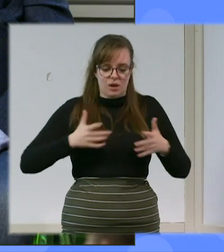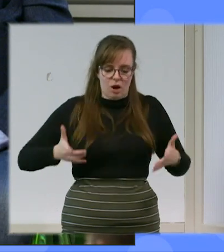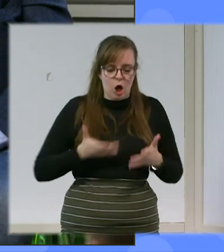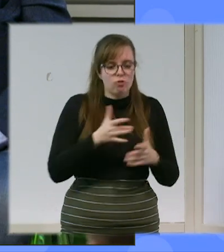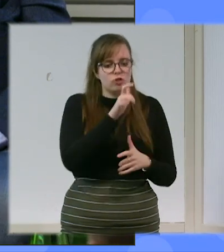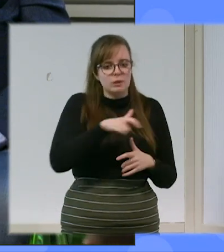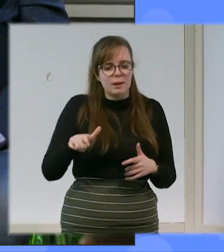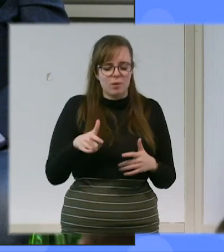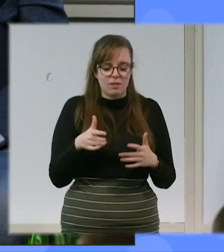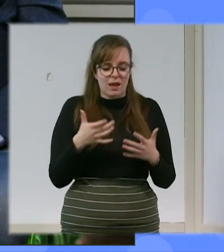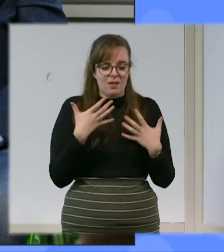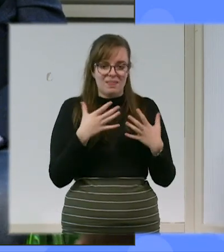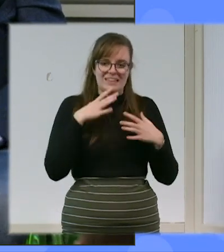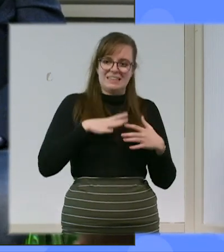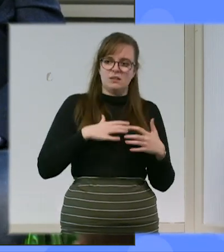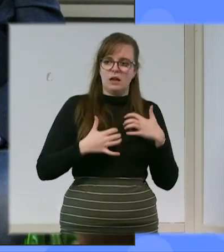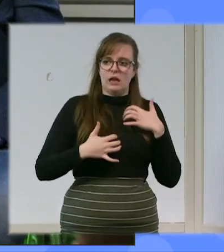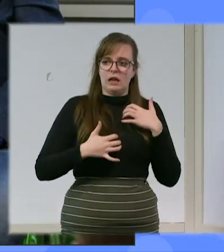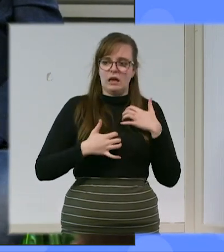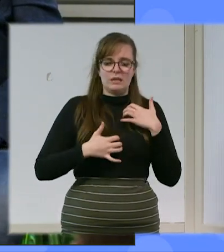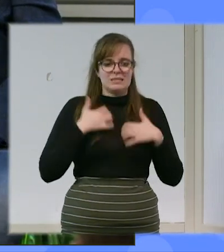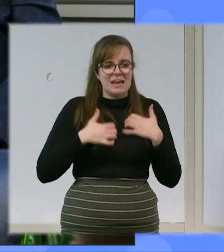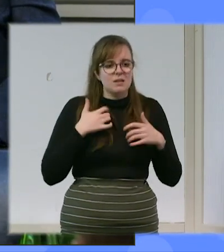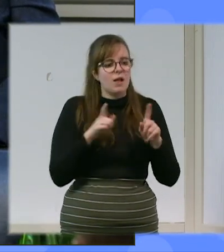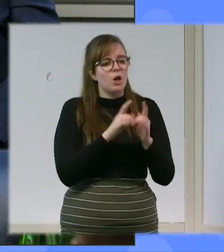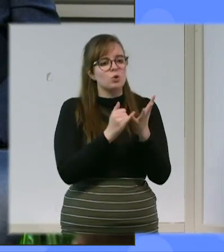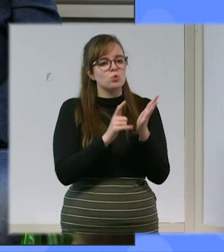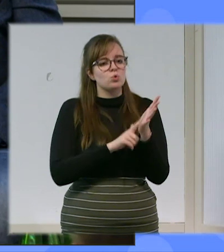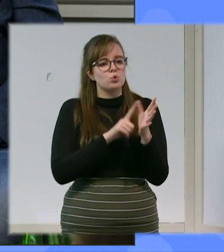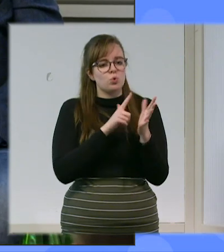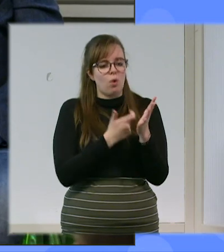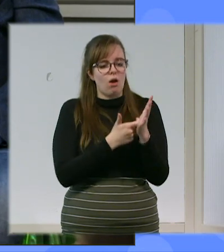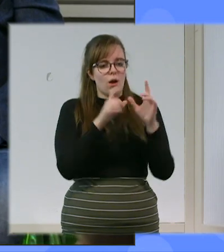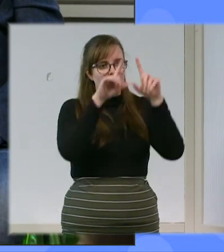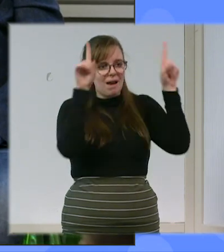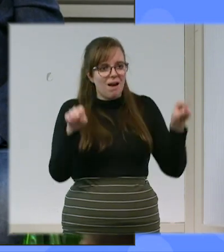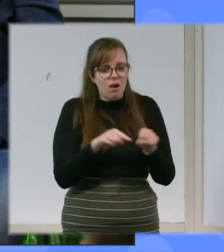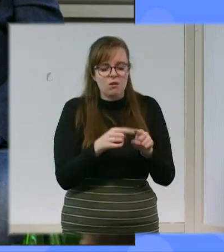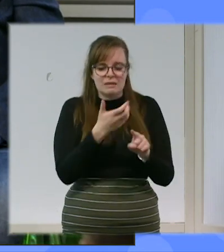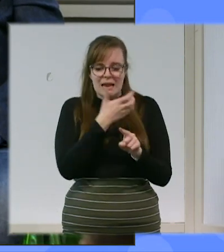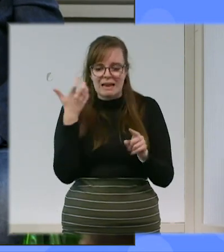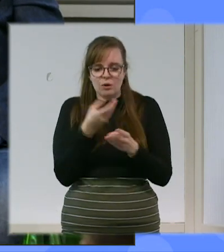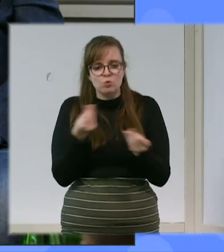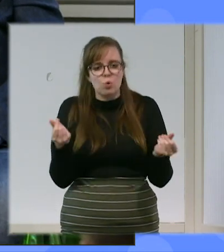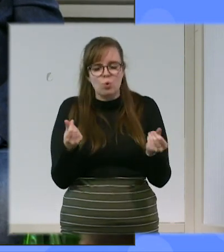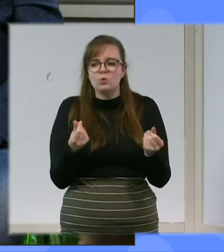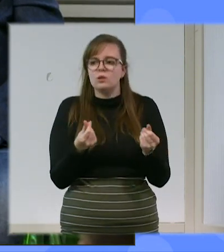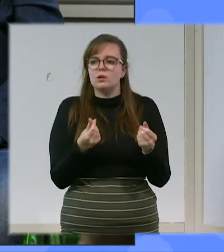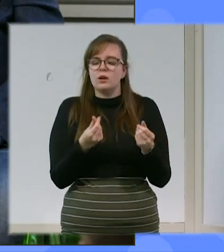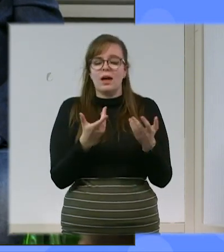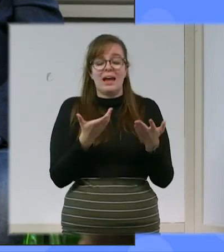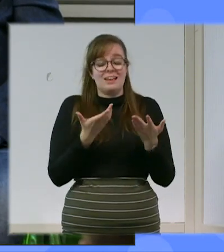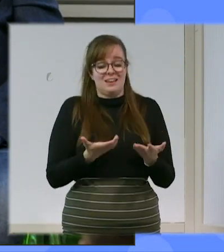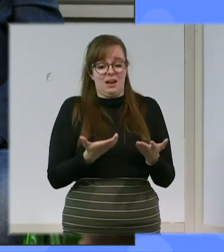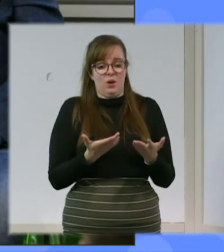given incentives solar panels renewable heat source and now these incentives